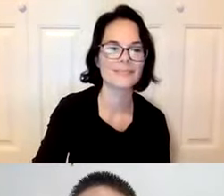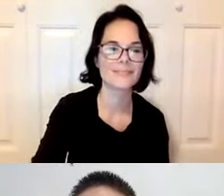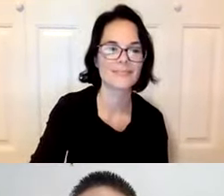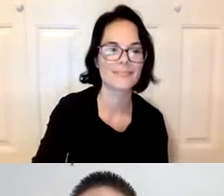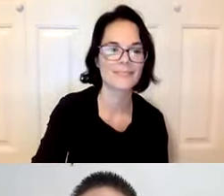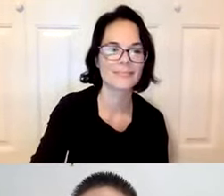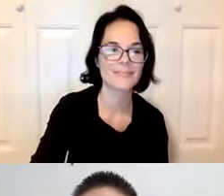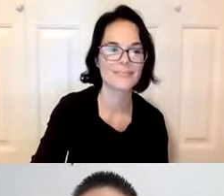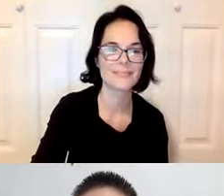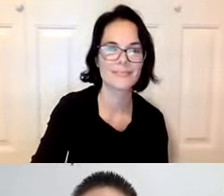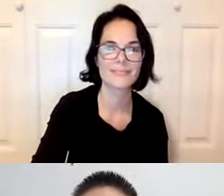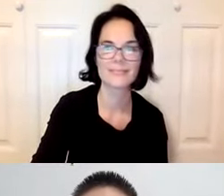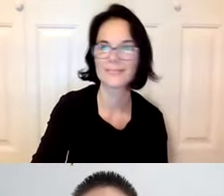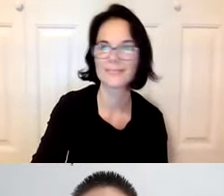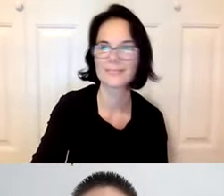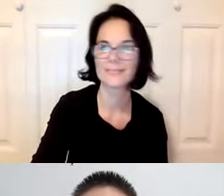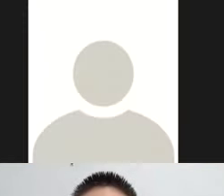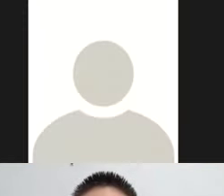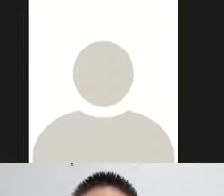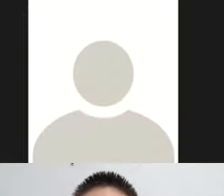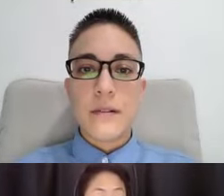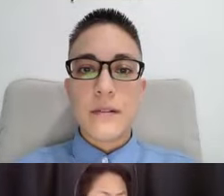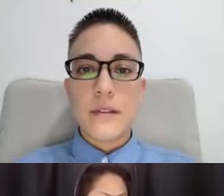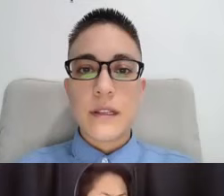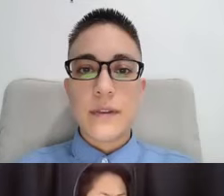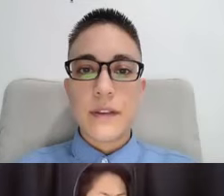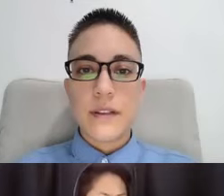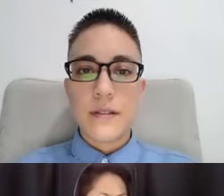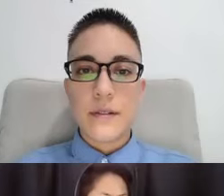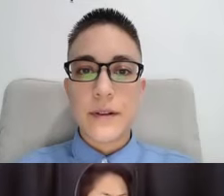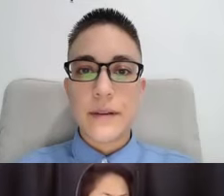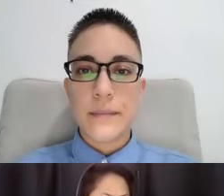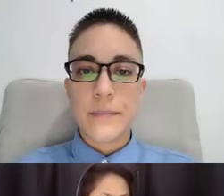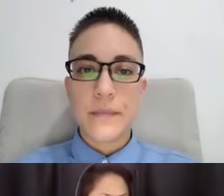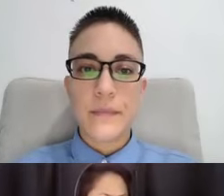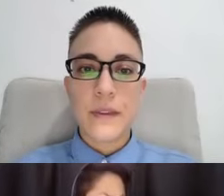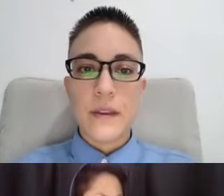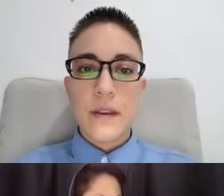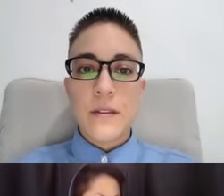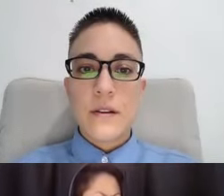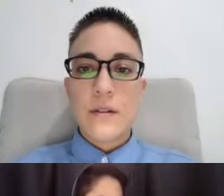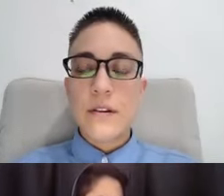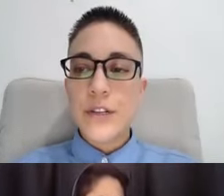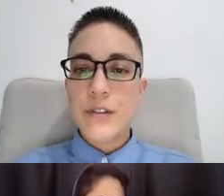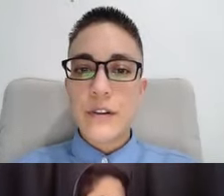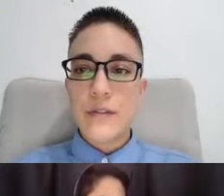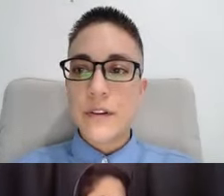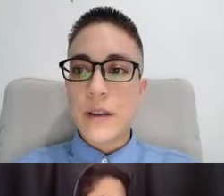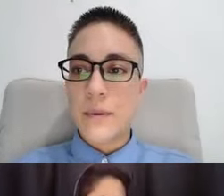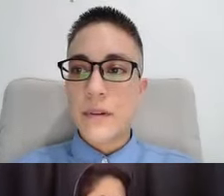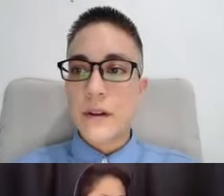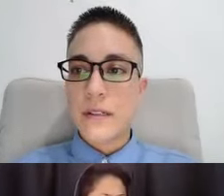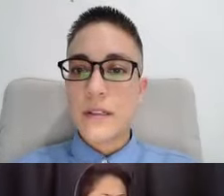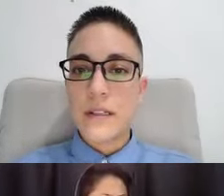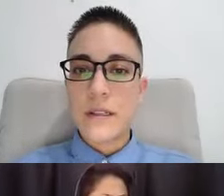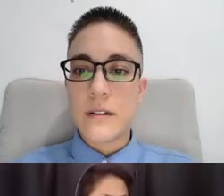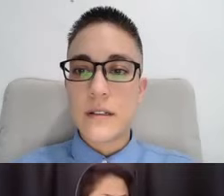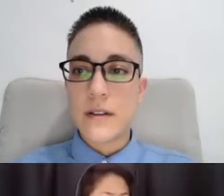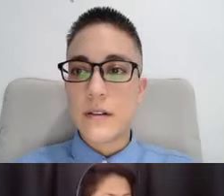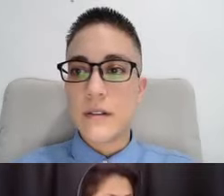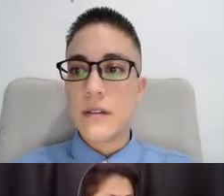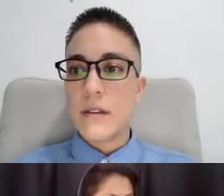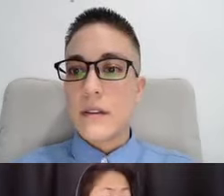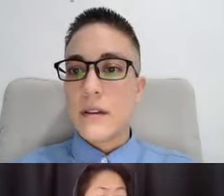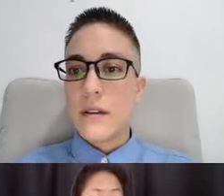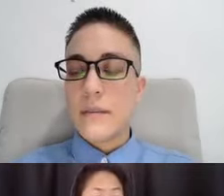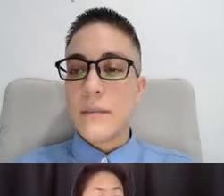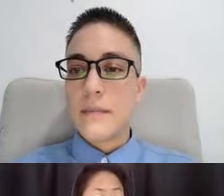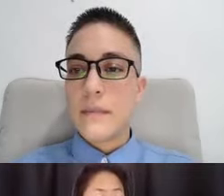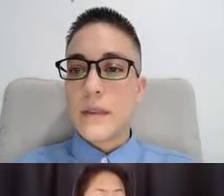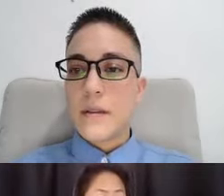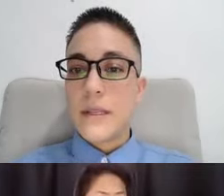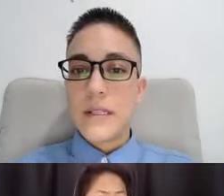There’s a flyer here as well. Grocery stores, for example, are still considered essential businesses.